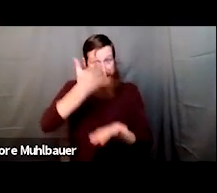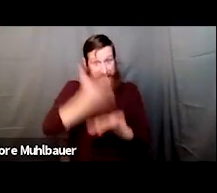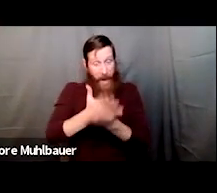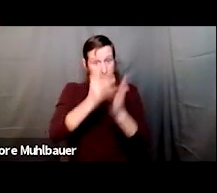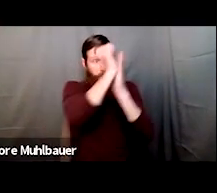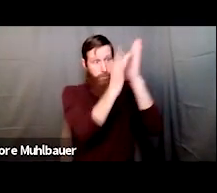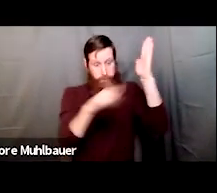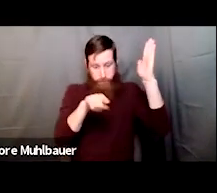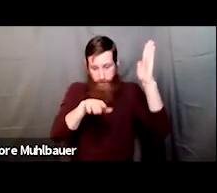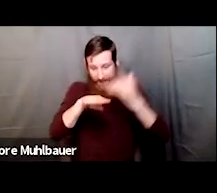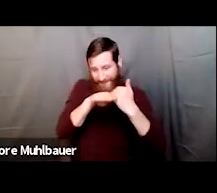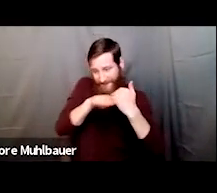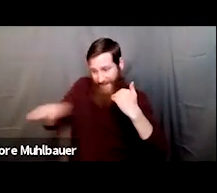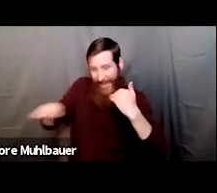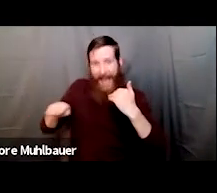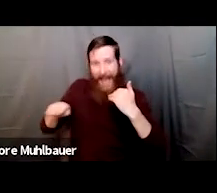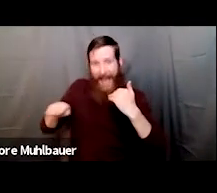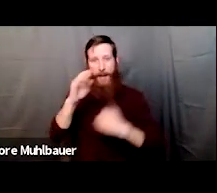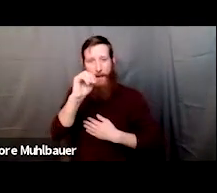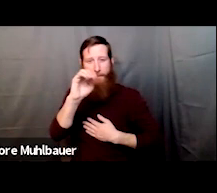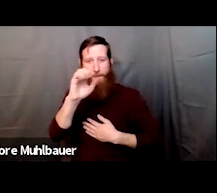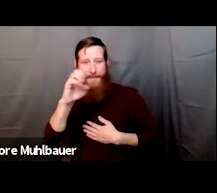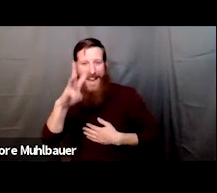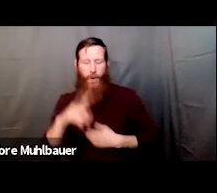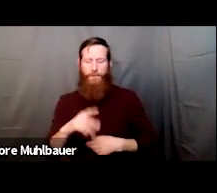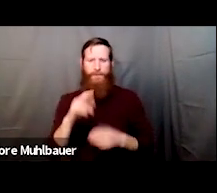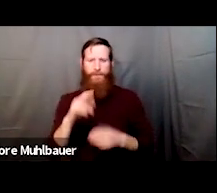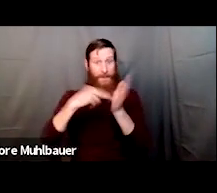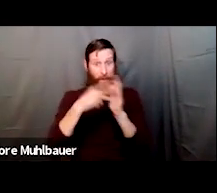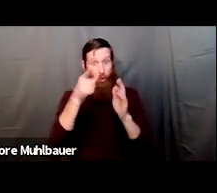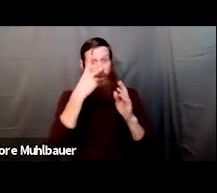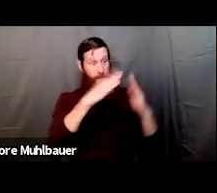So when we are talking about avalanche terrain, we want to really hone in on not only where terrain is steep but